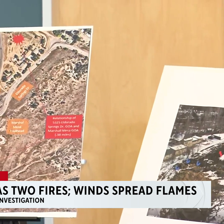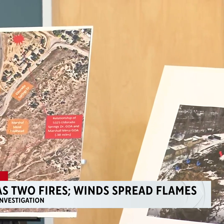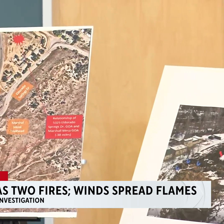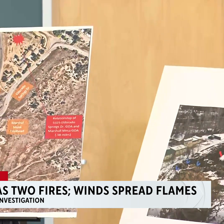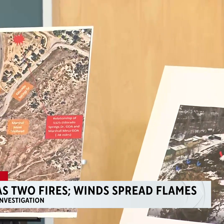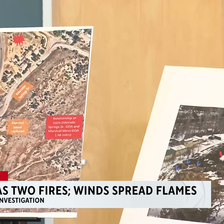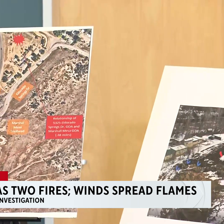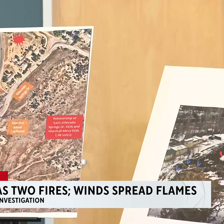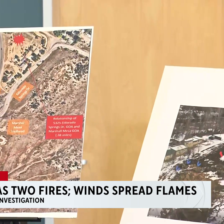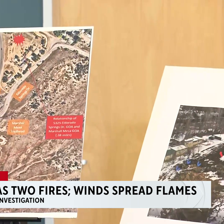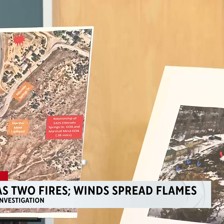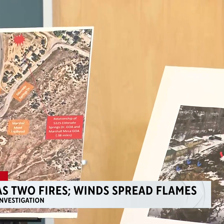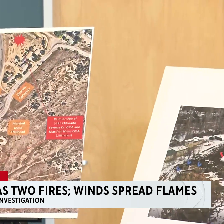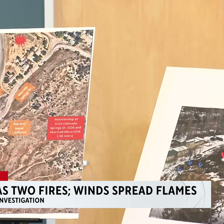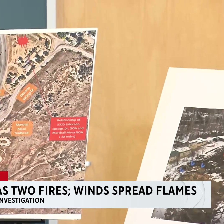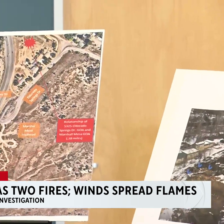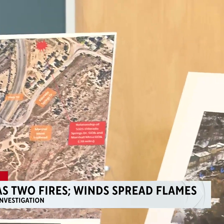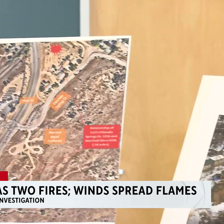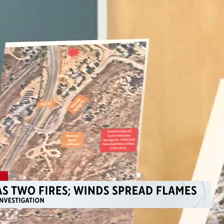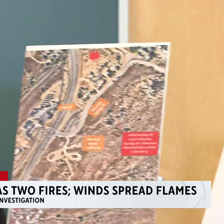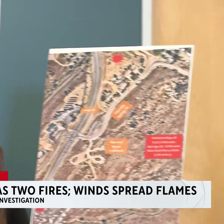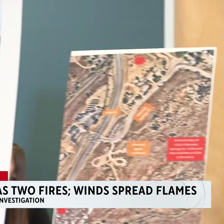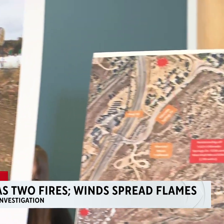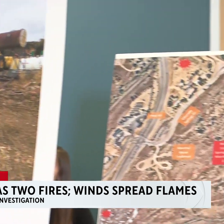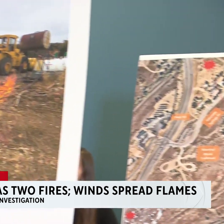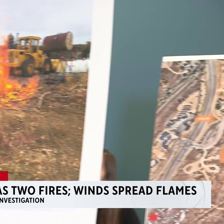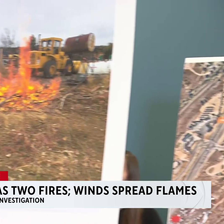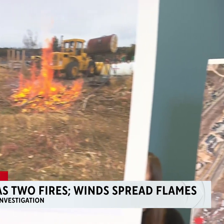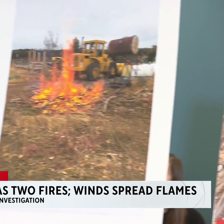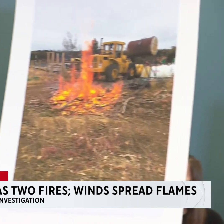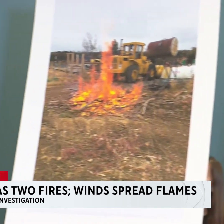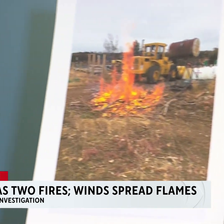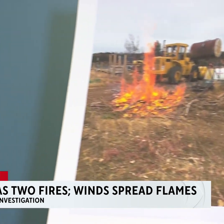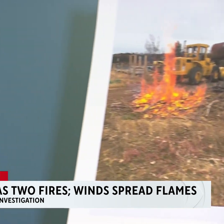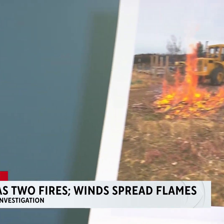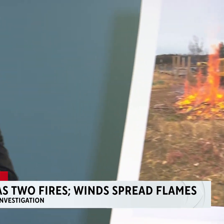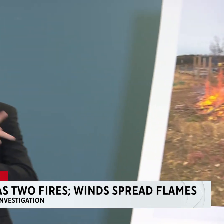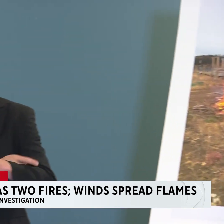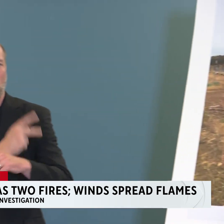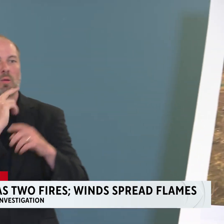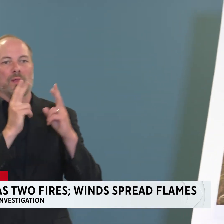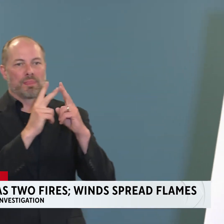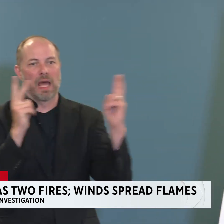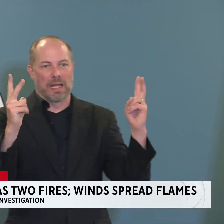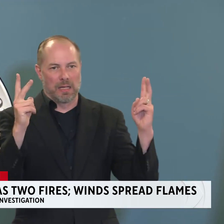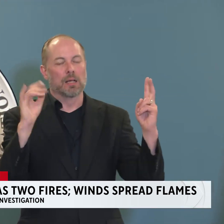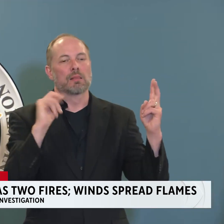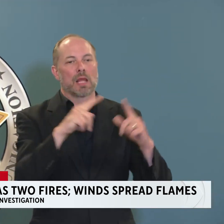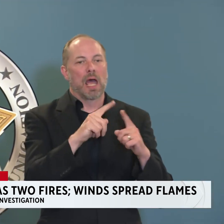DETERMINED THAT THE MOST LIKELY CAUSE OF THE SECOND FIRE WAS